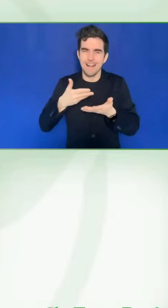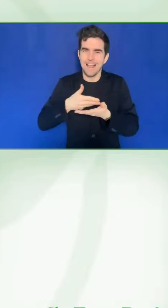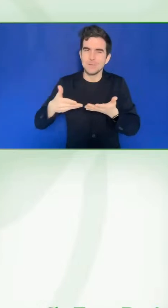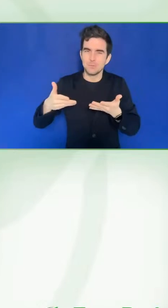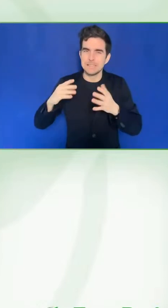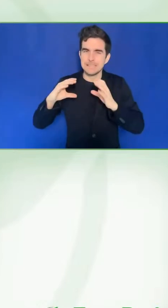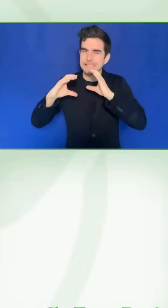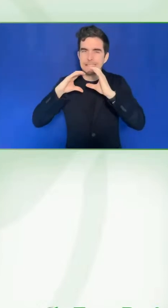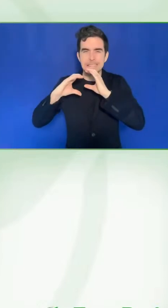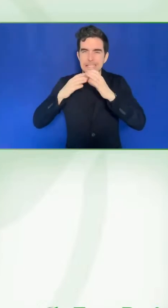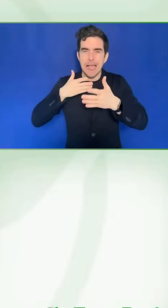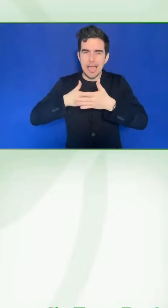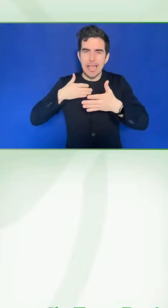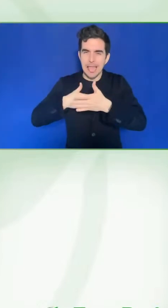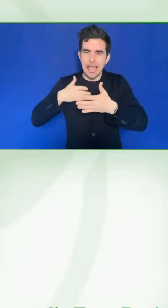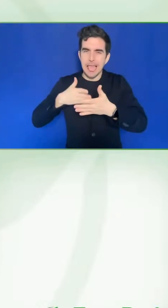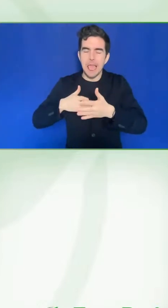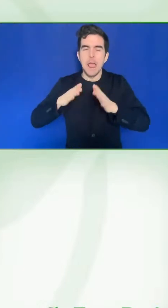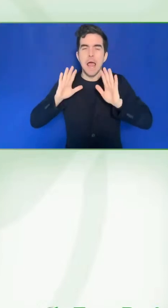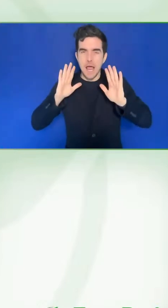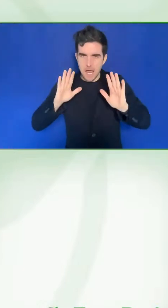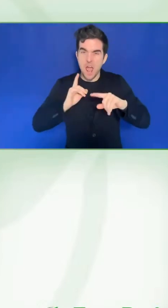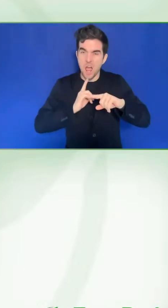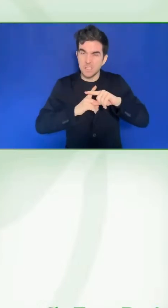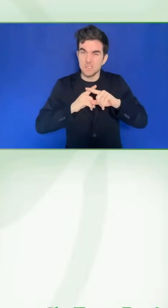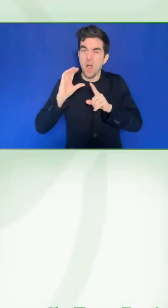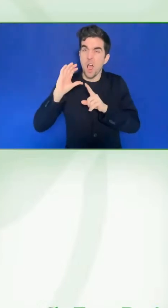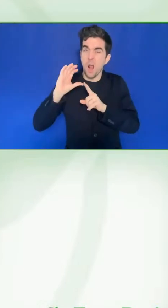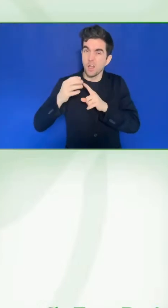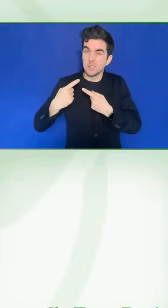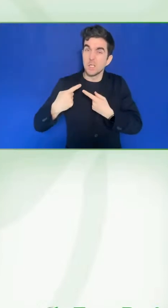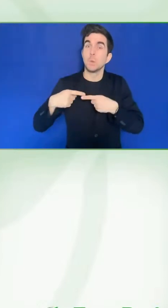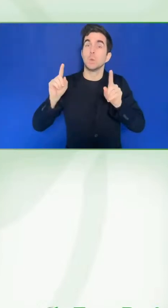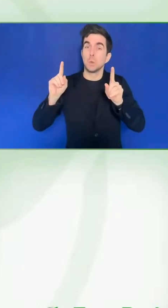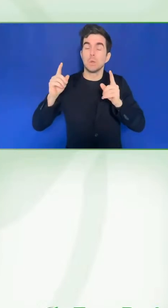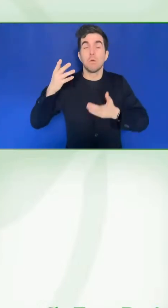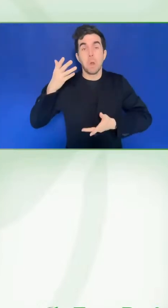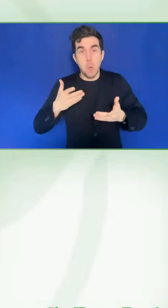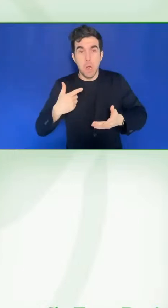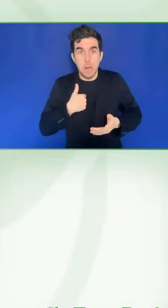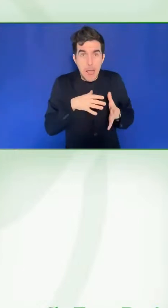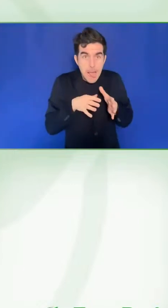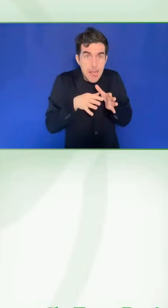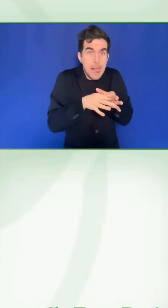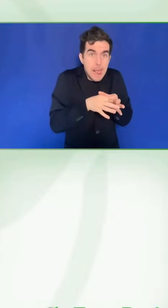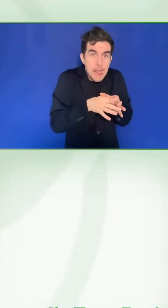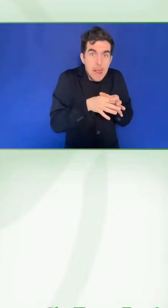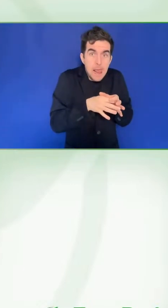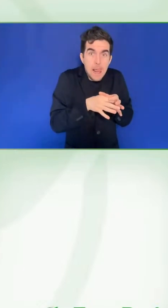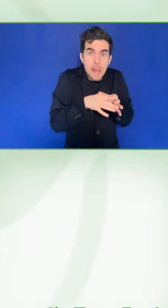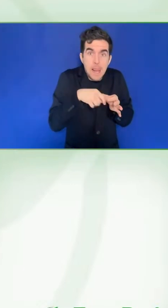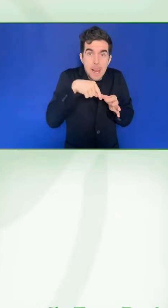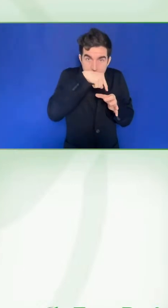I would like to turn over to the next speaker and ask, someone he was deeply involved in the commercial world, what is the requirement of companies to realise society free of barriers? And what importance do local companies play?